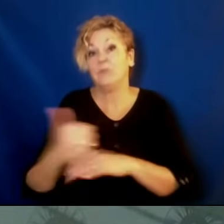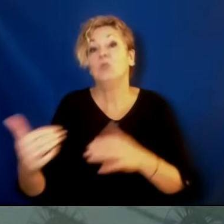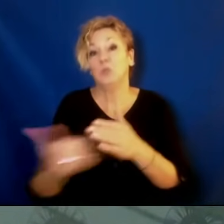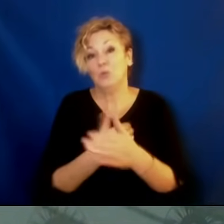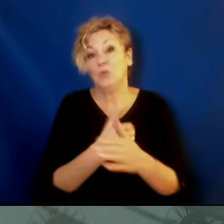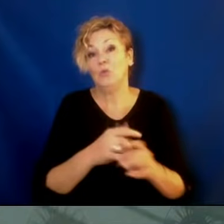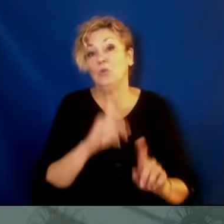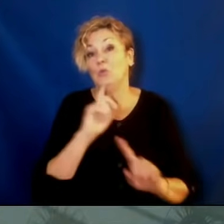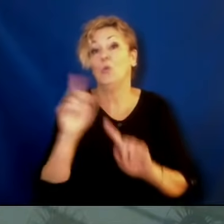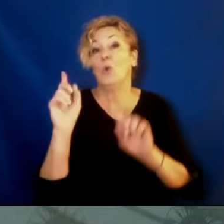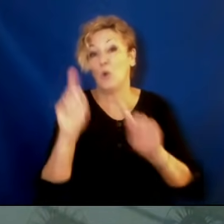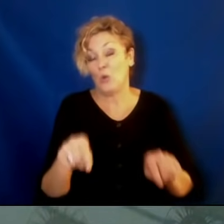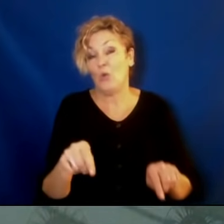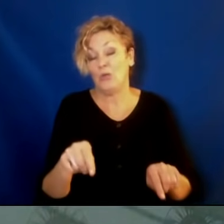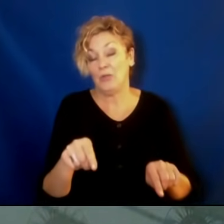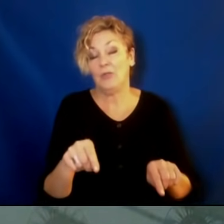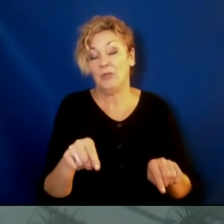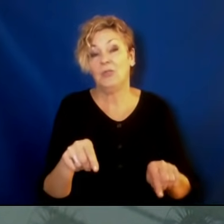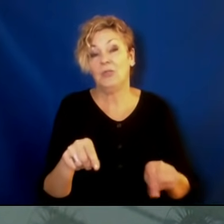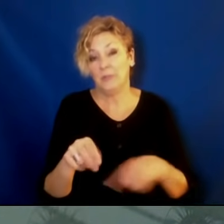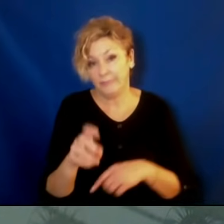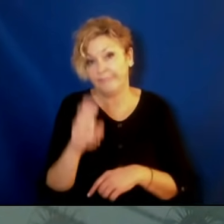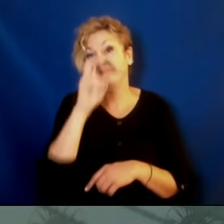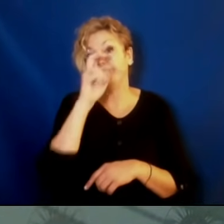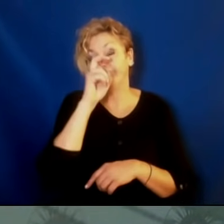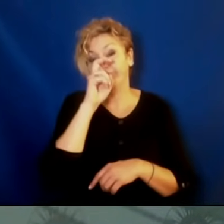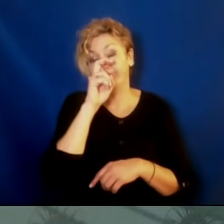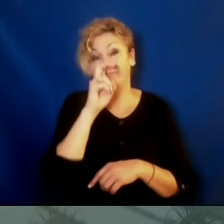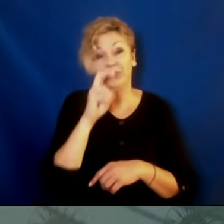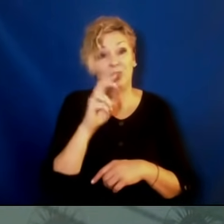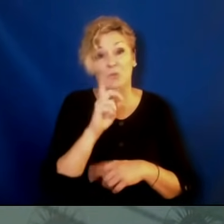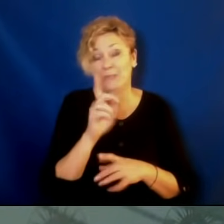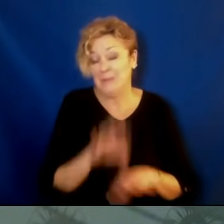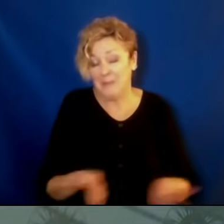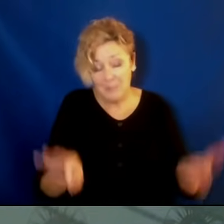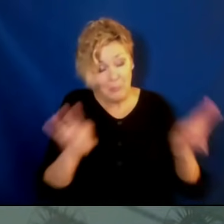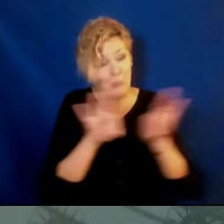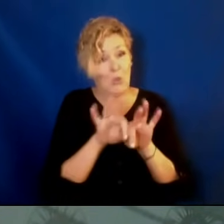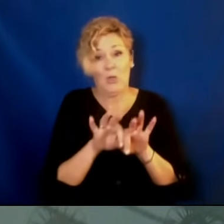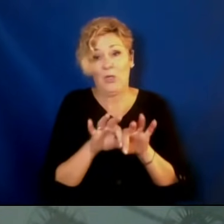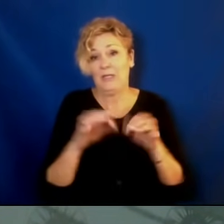that is what they said and how they acted with respect